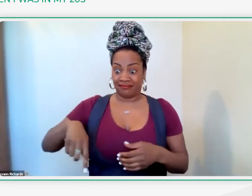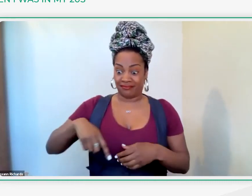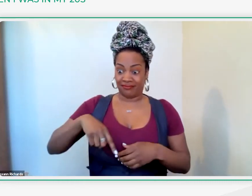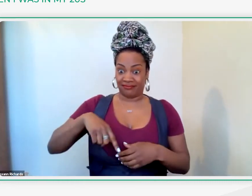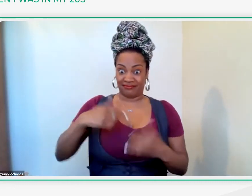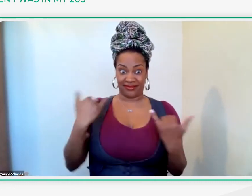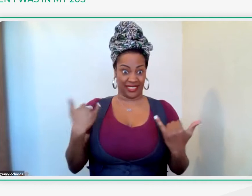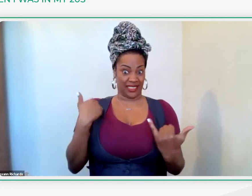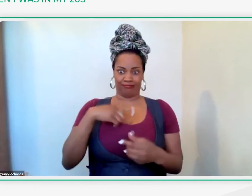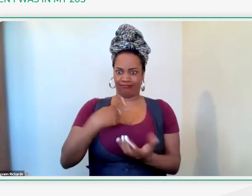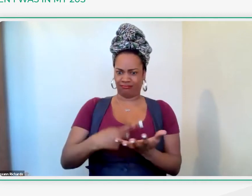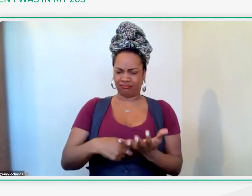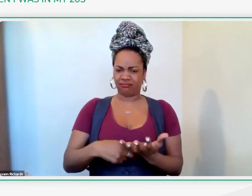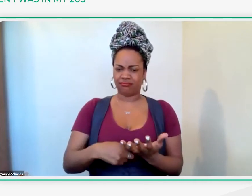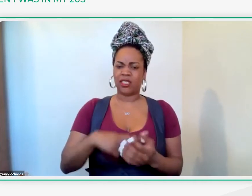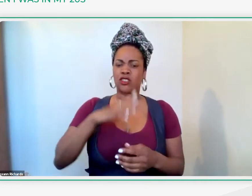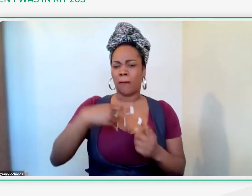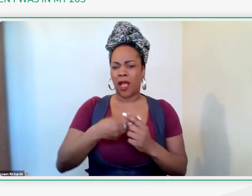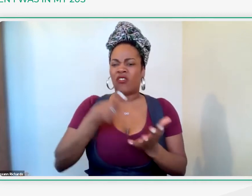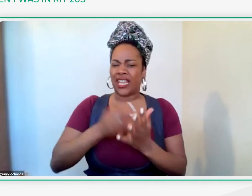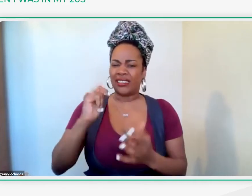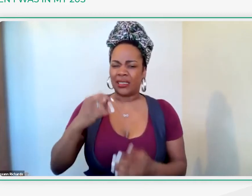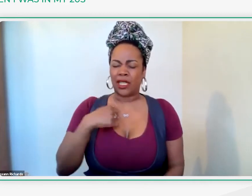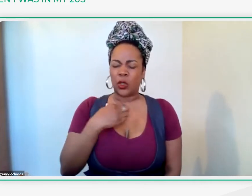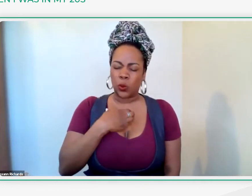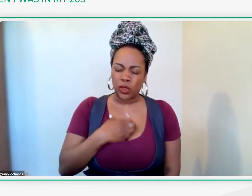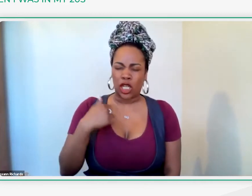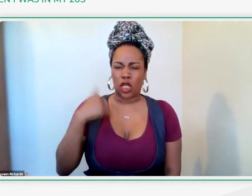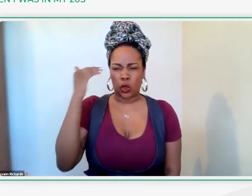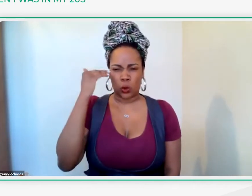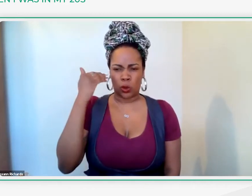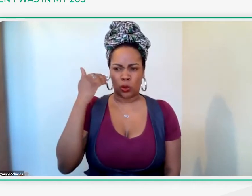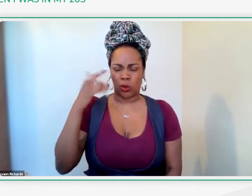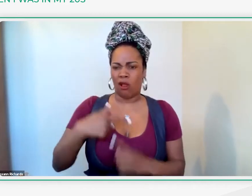And we're going to do a brief recap before we dive in today, so you'll hear more about that soon.